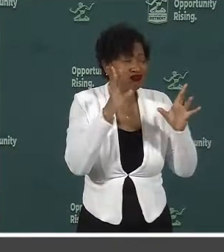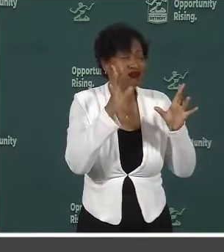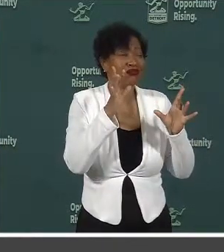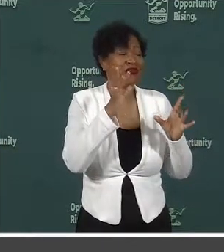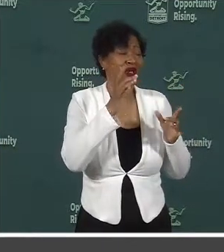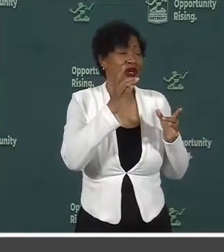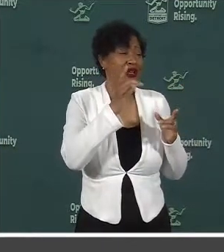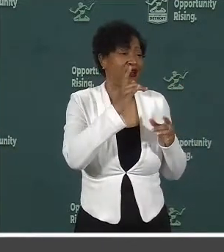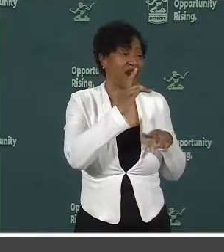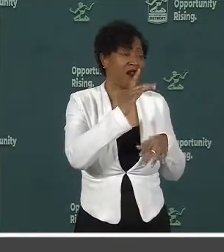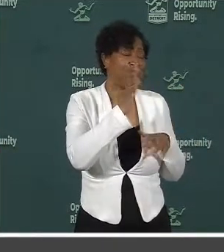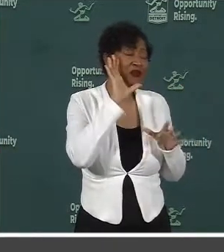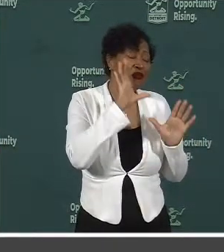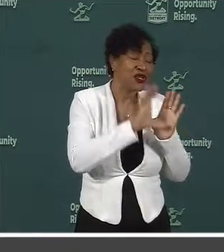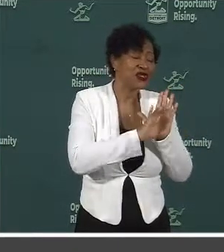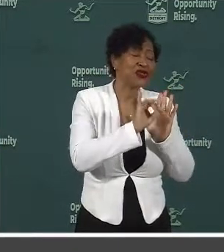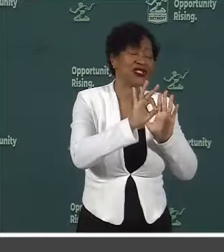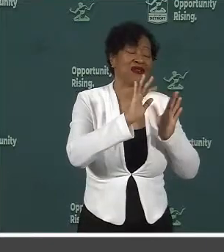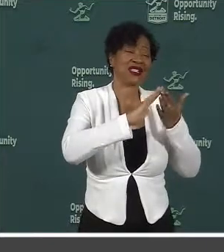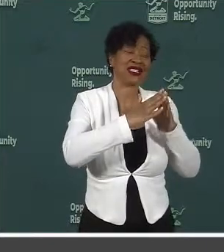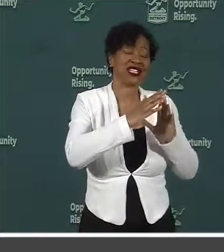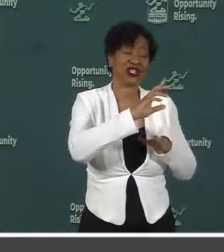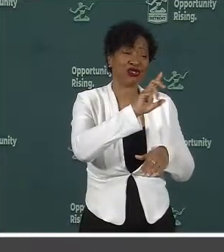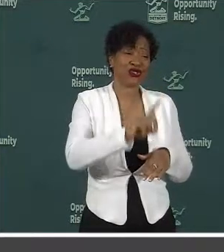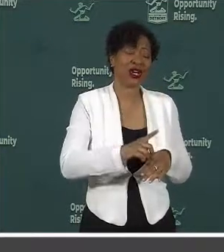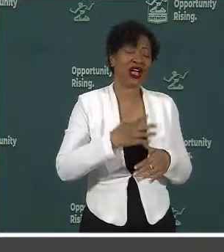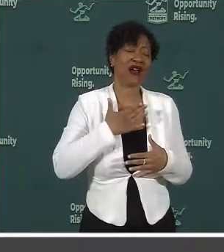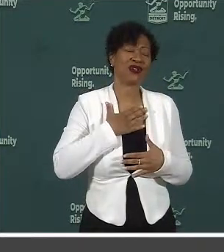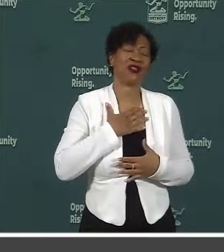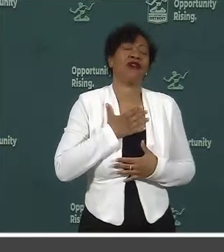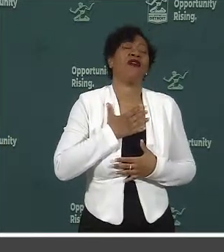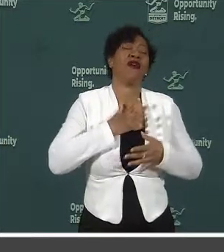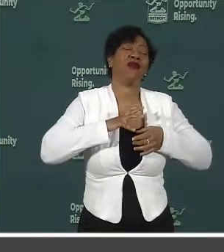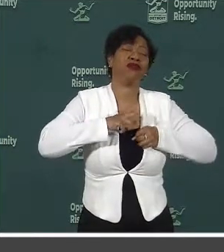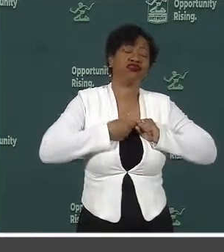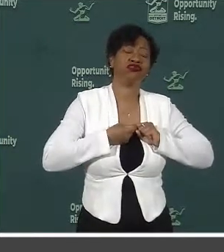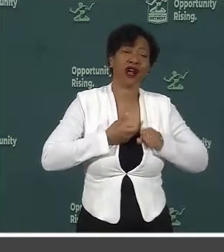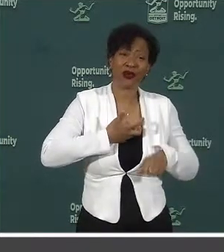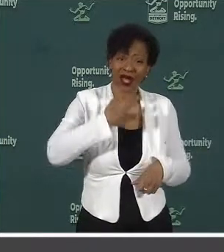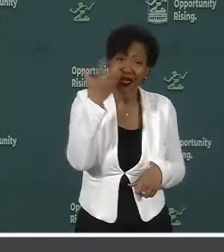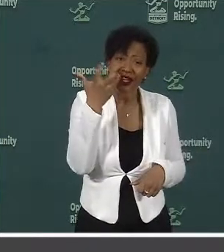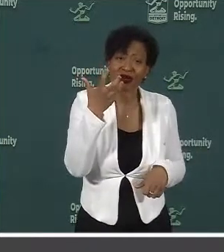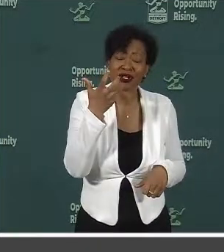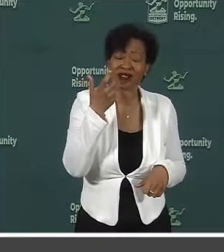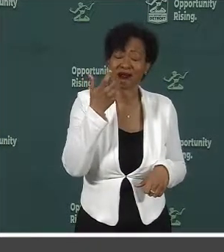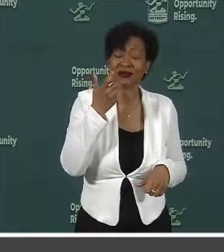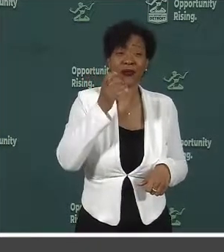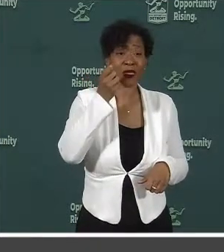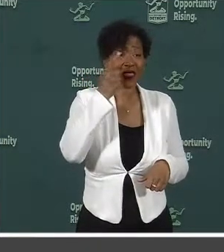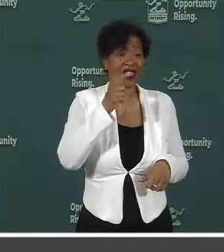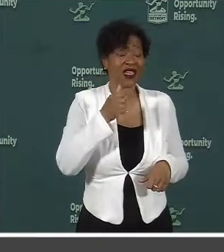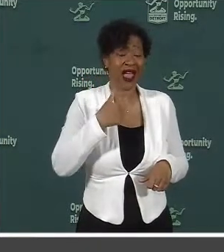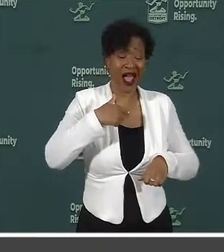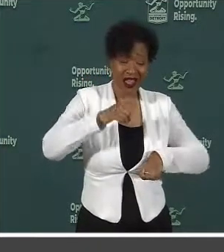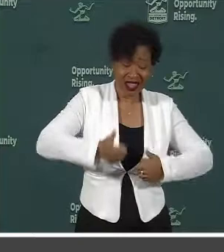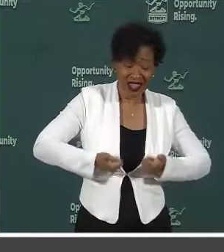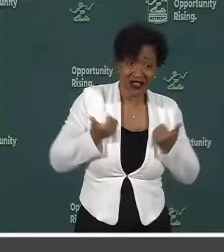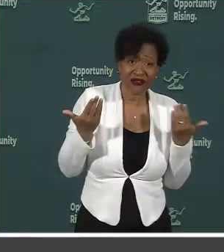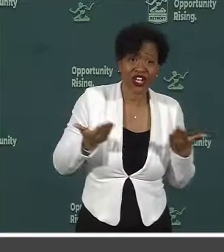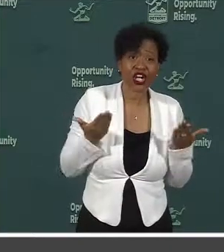WHOLE LIFE IT REALLY WAS A MAJOR FACTOR IN ME DECIDING TO LEAVE A JOB I LOVED THE DMC IN THOSE HEALTH CARE WORKERS WHO I